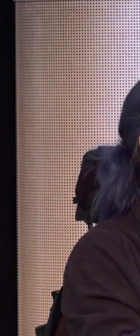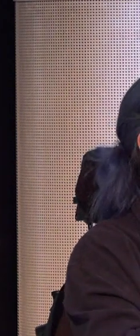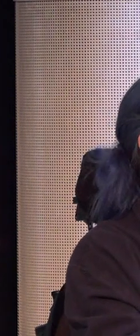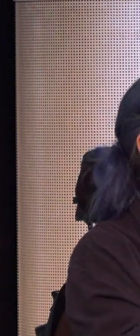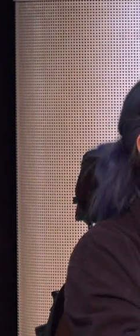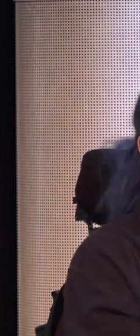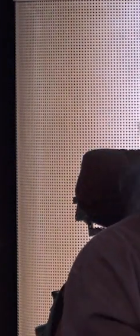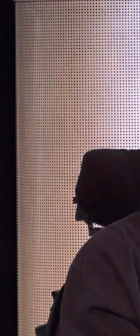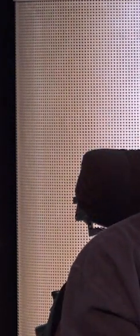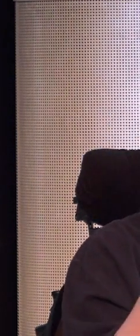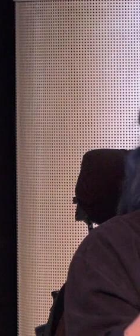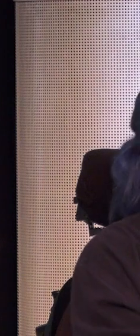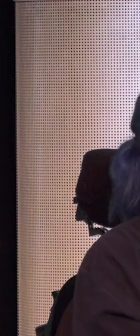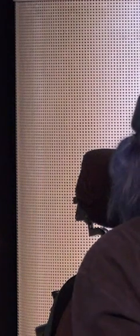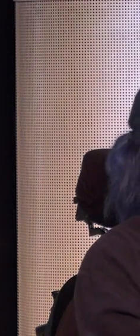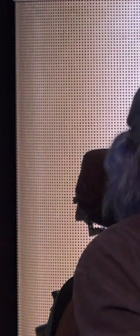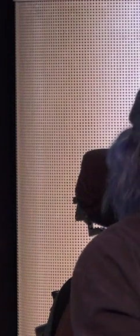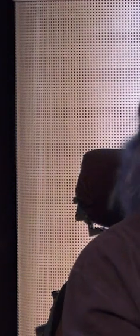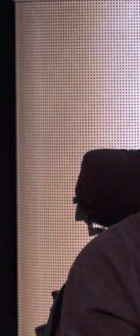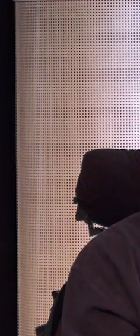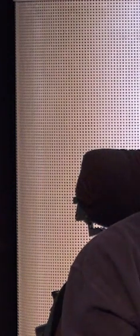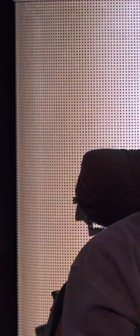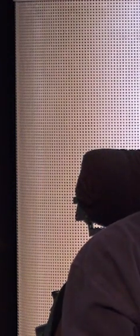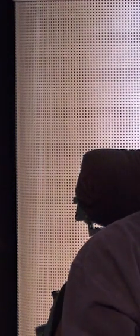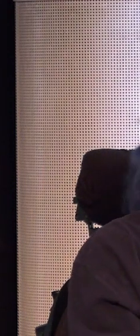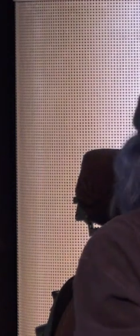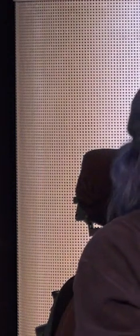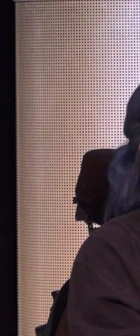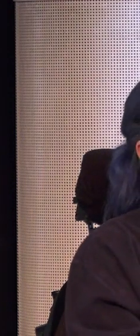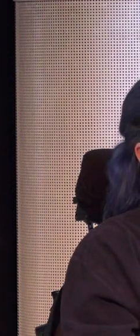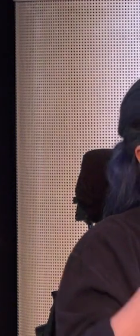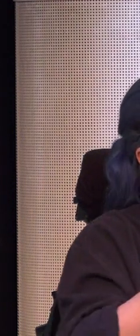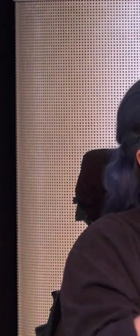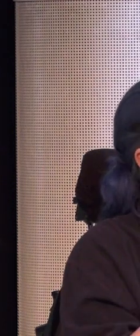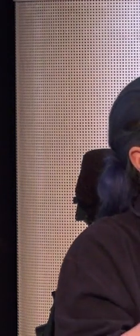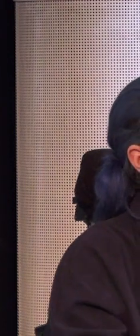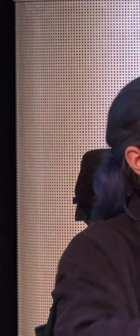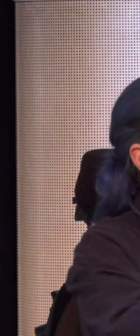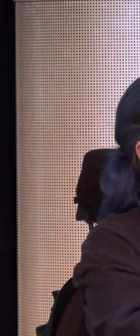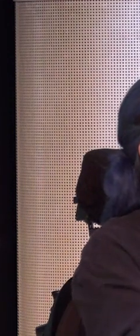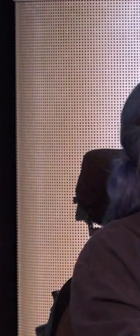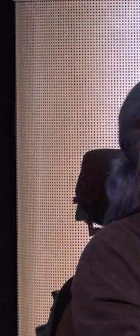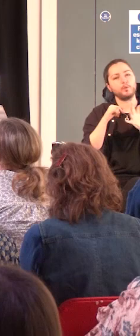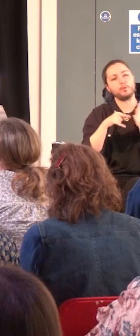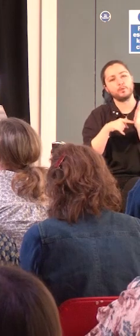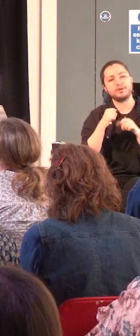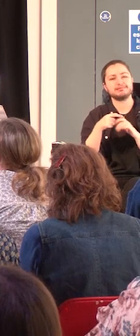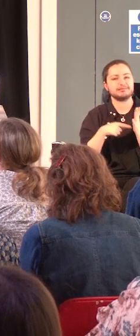Two of the main ones for me, and the ones that we've gone ahead to implement this year at West Gate School is first of all,